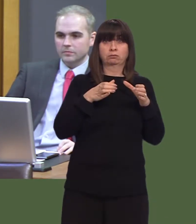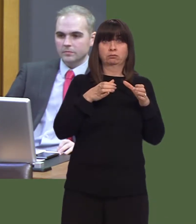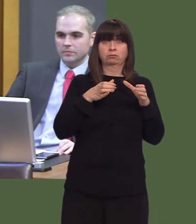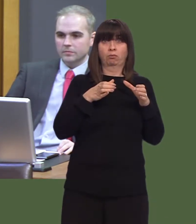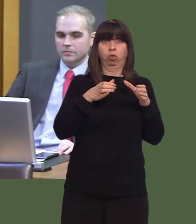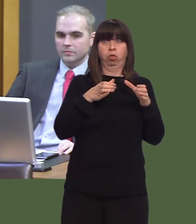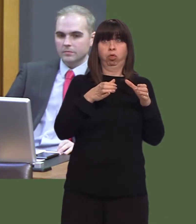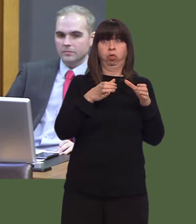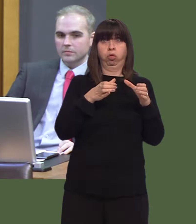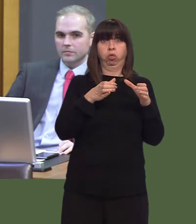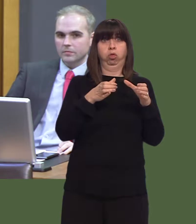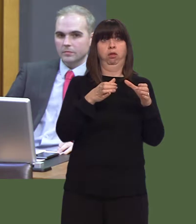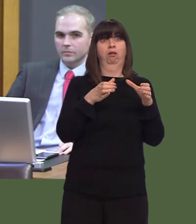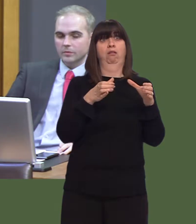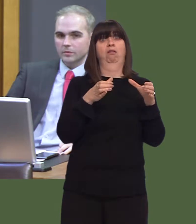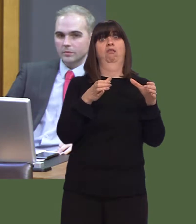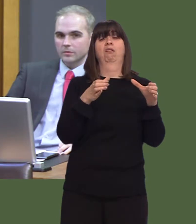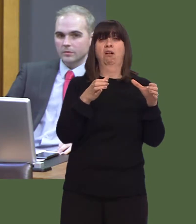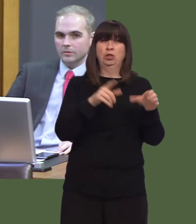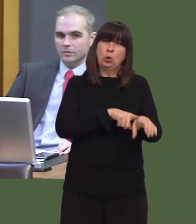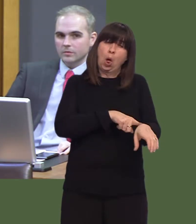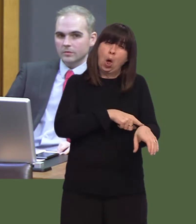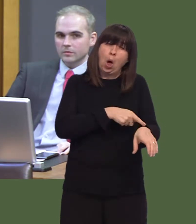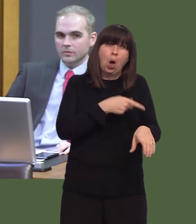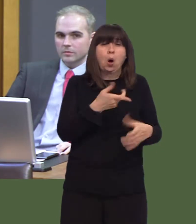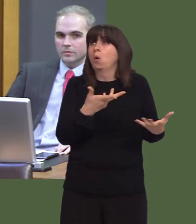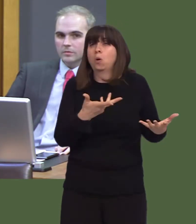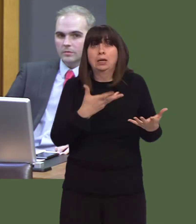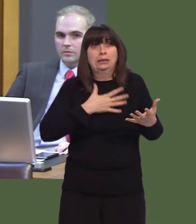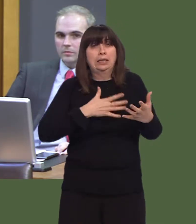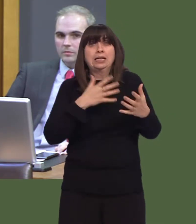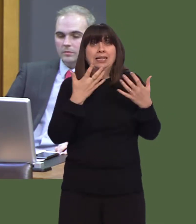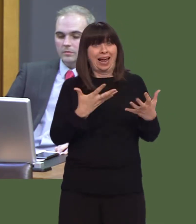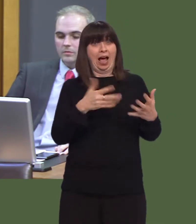we're still now only at the stage where your Government has only accepted students from